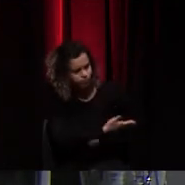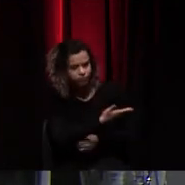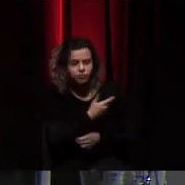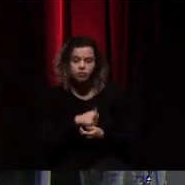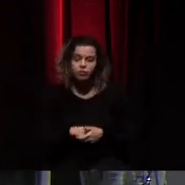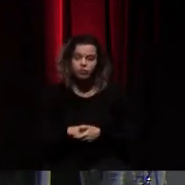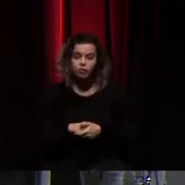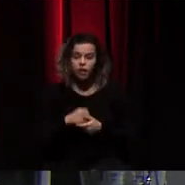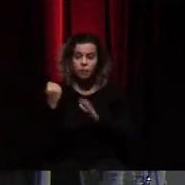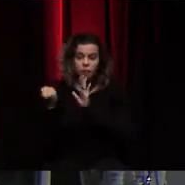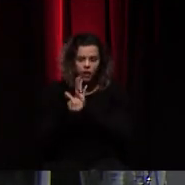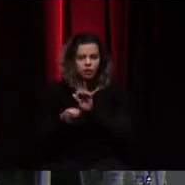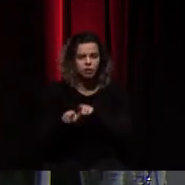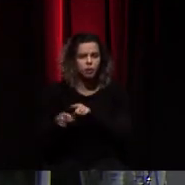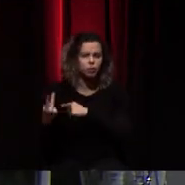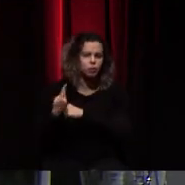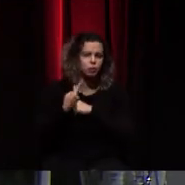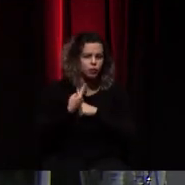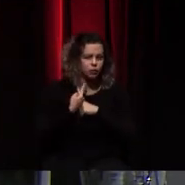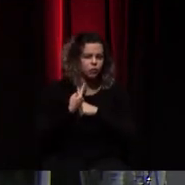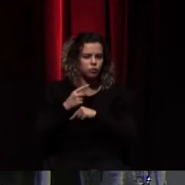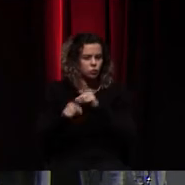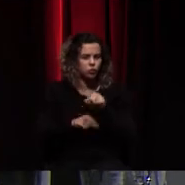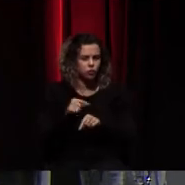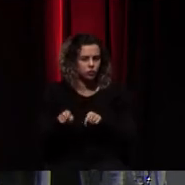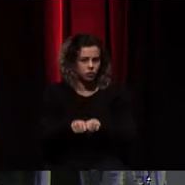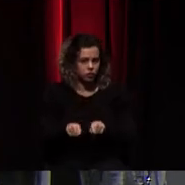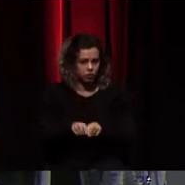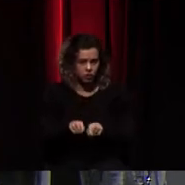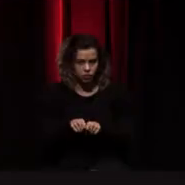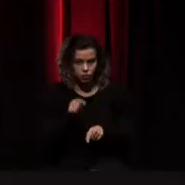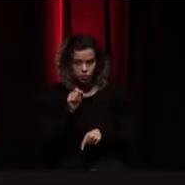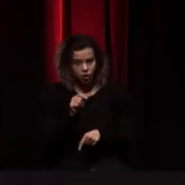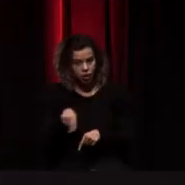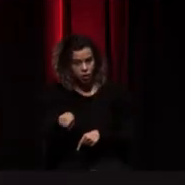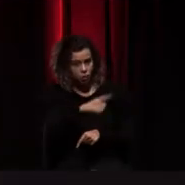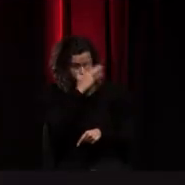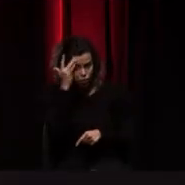brands also come see us for the same reasons, qualified audience,